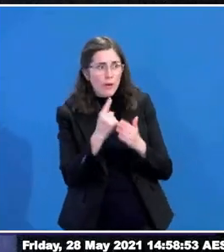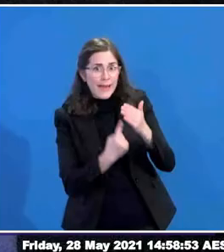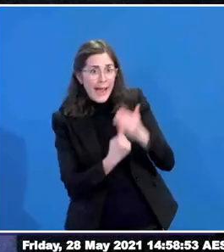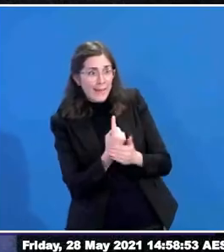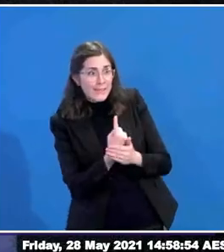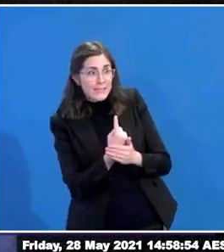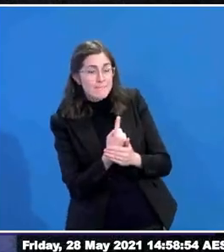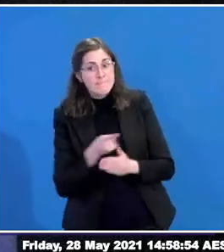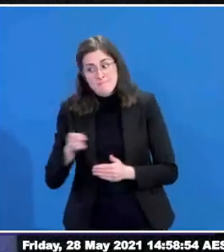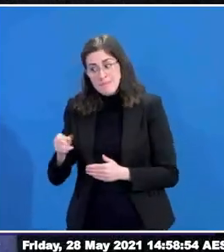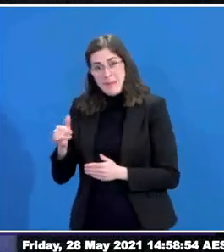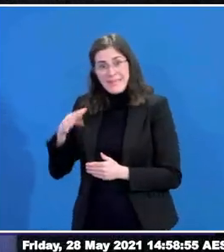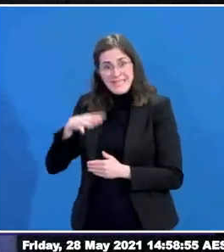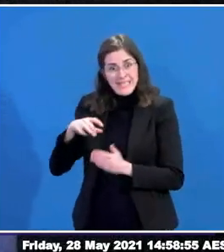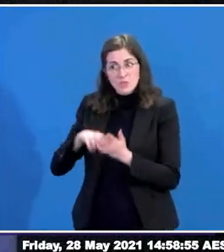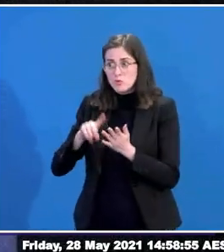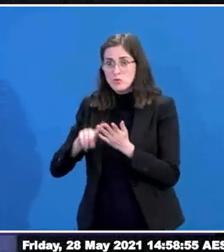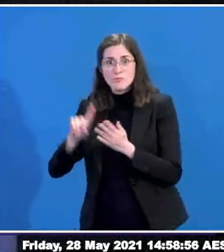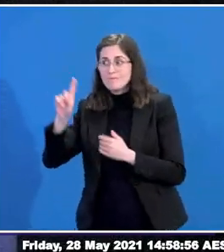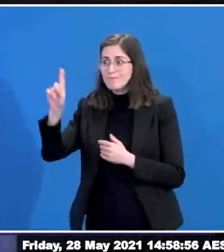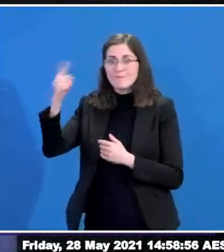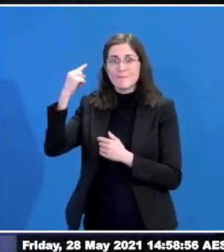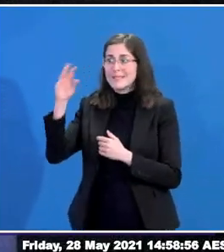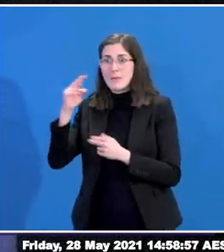action as an employer in terms of whether or not there has been a form